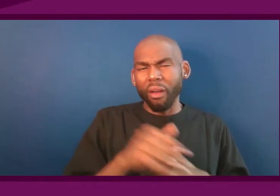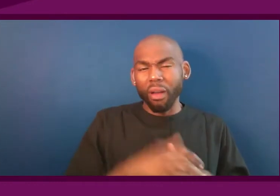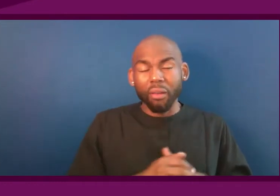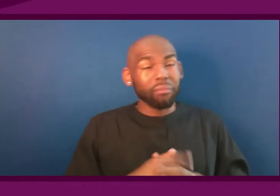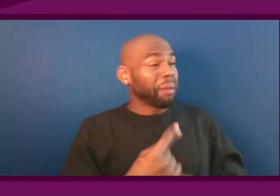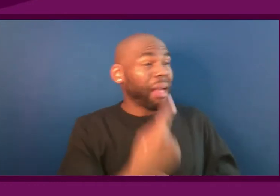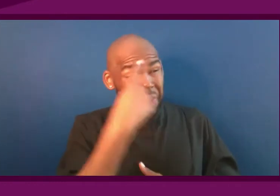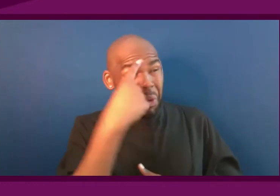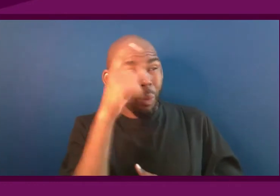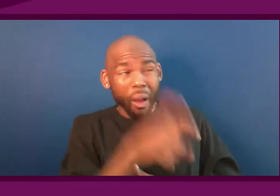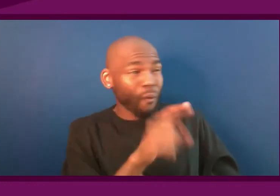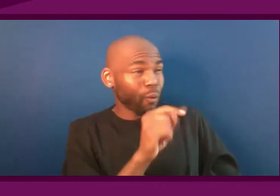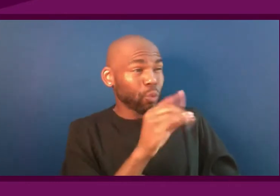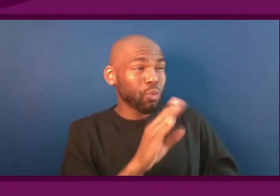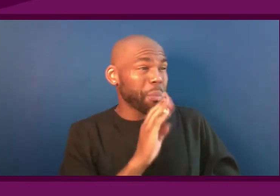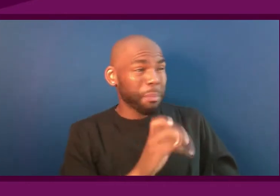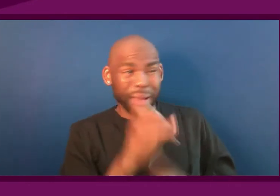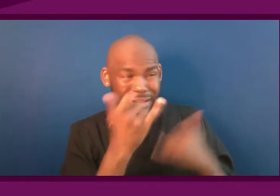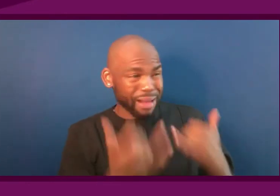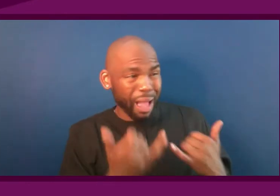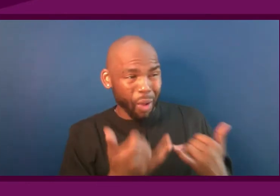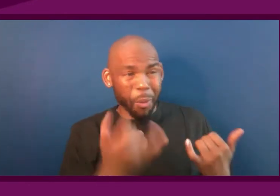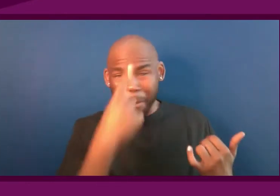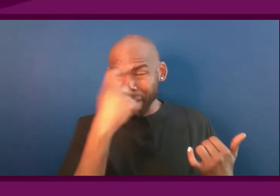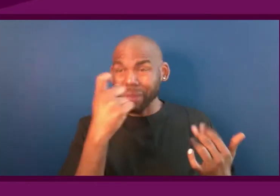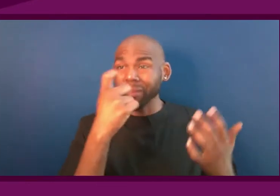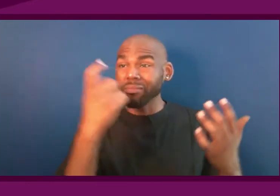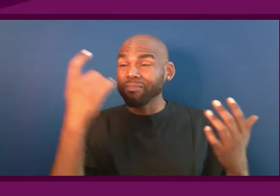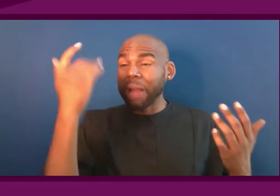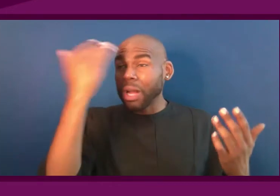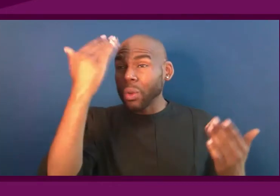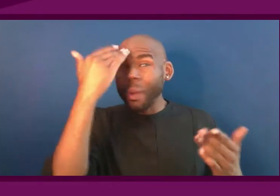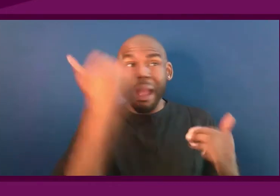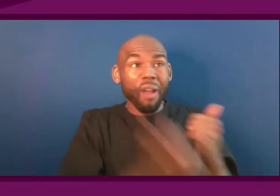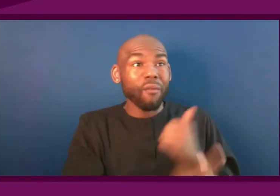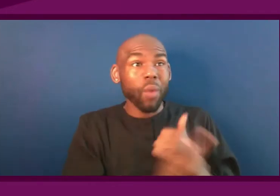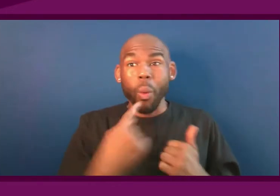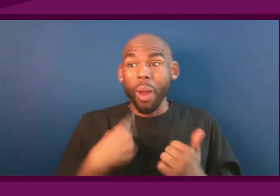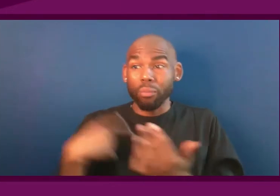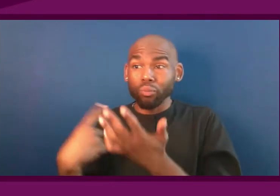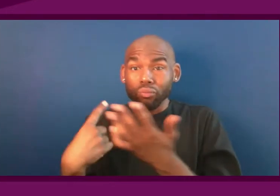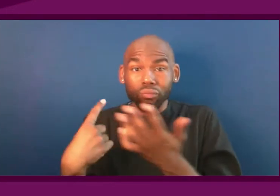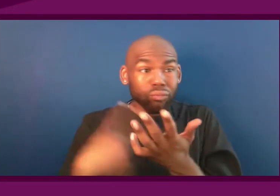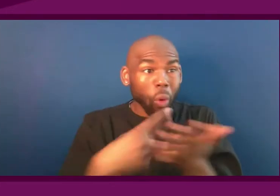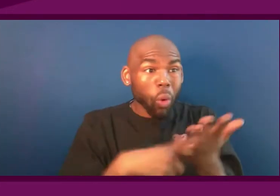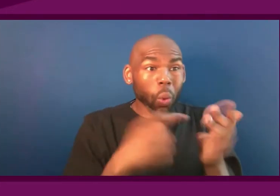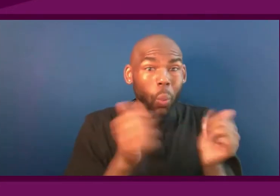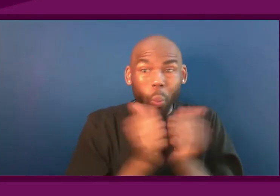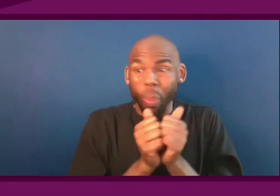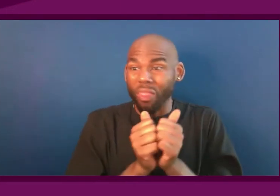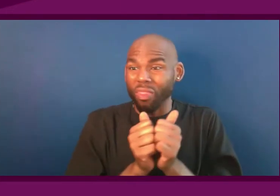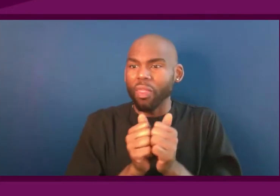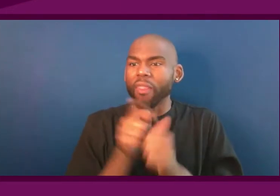be a little bit kinder and nicer with each other. Ashley Inkumsah: Absolutely. I think mental health... I think that this past year has very